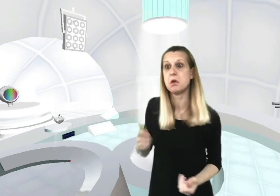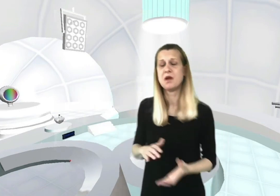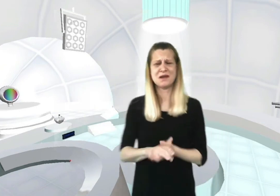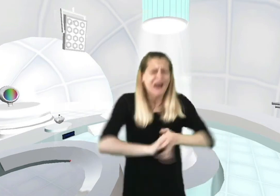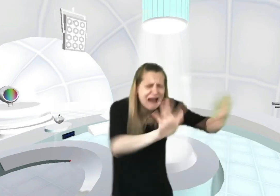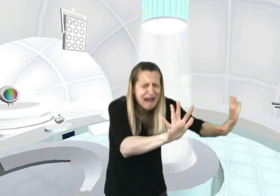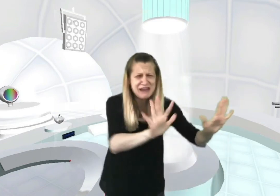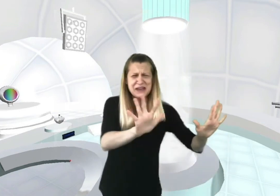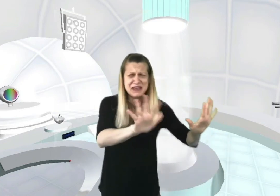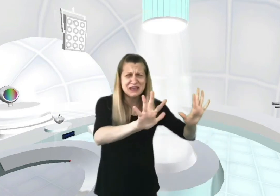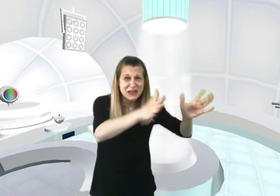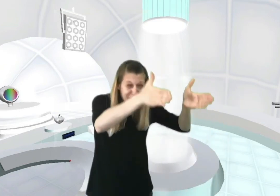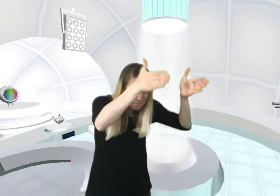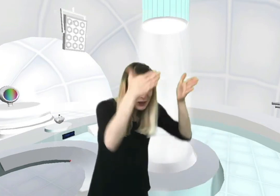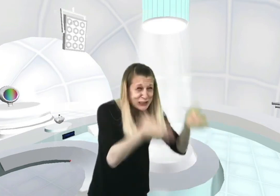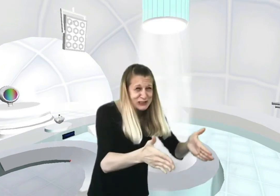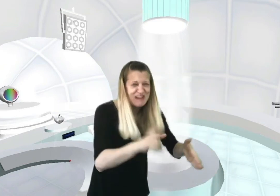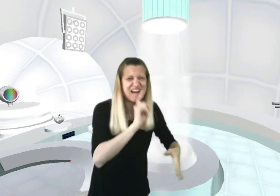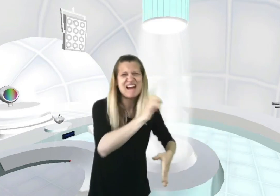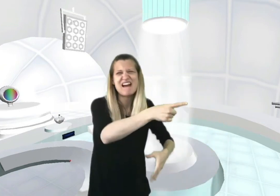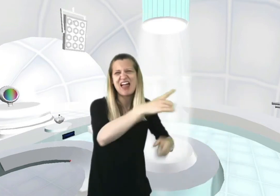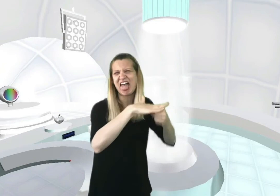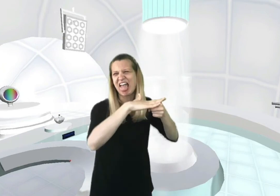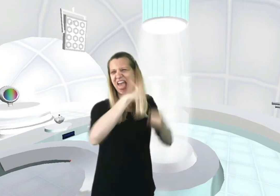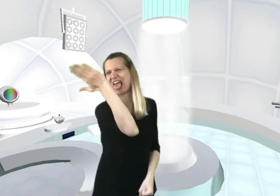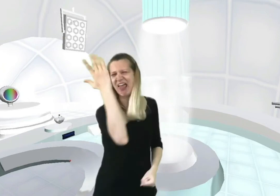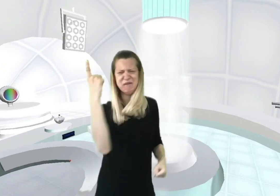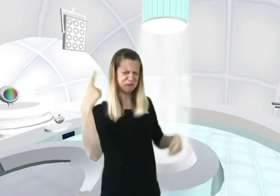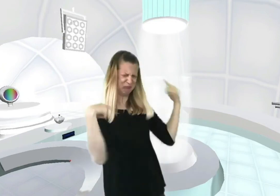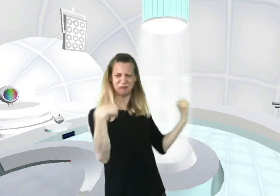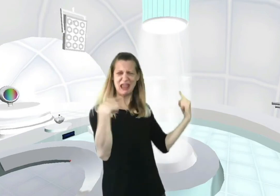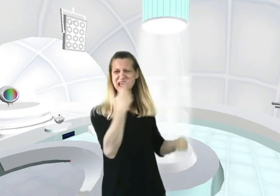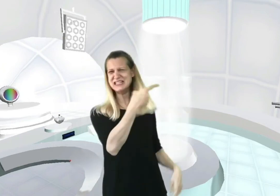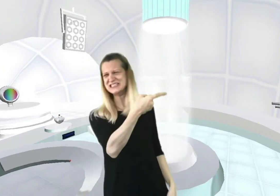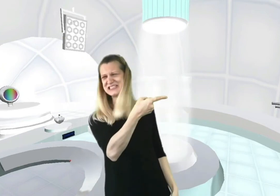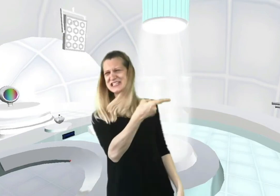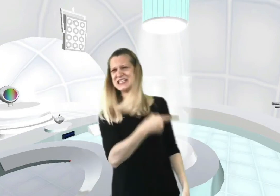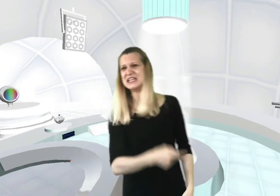"A person!" cried Mr. Wonka. "Are you off your rocker?"